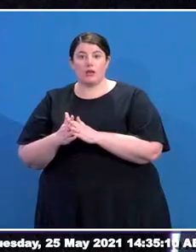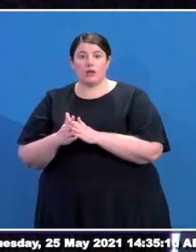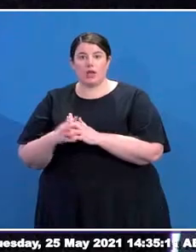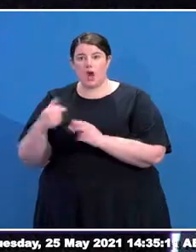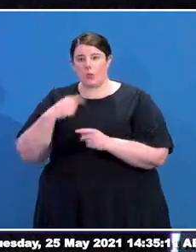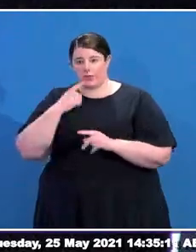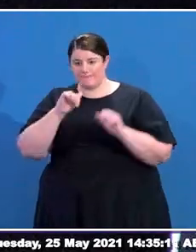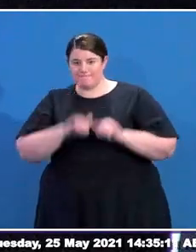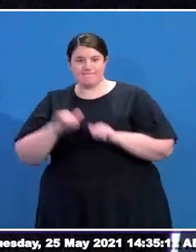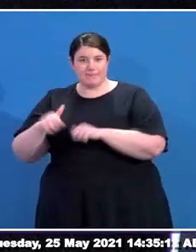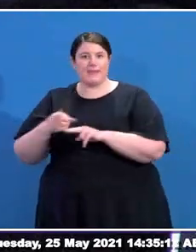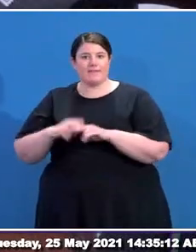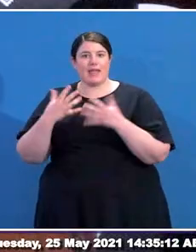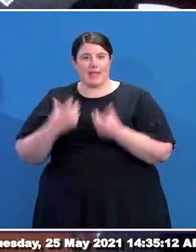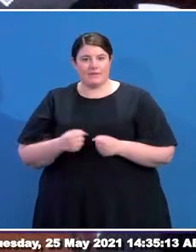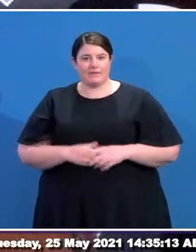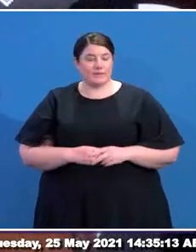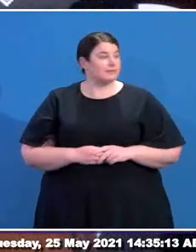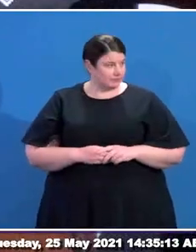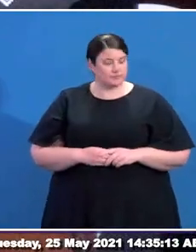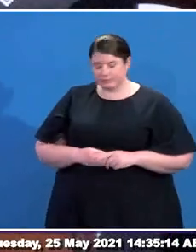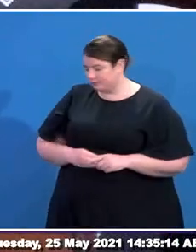So it would depend on the particular investigation as to whether